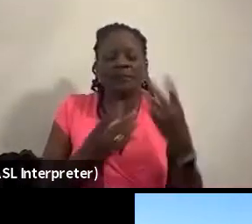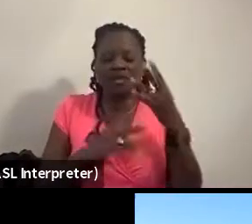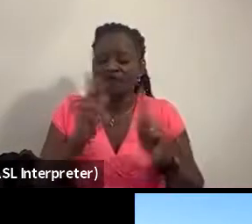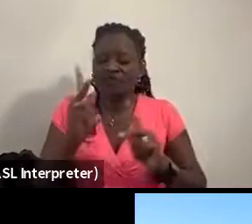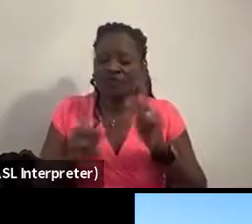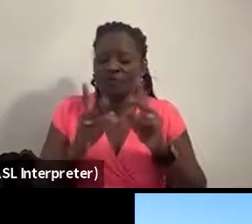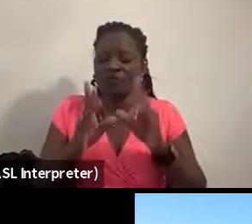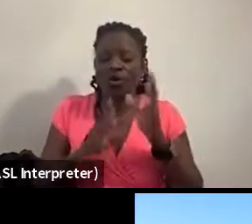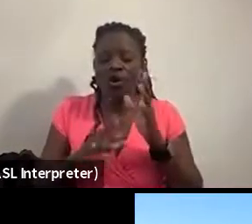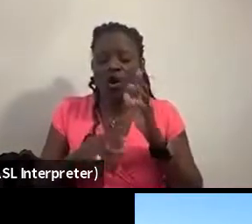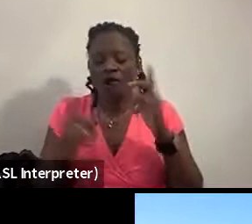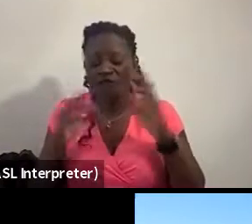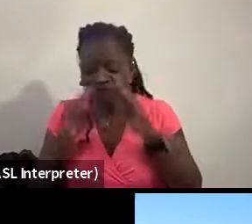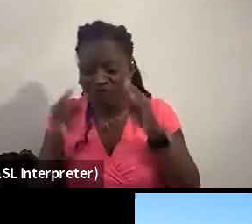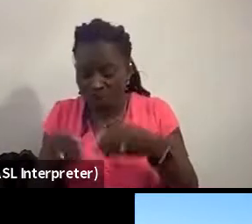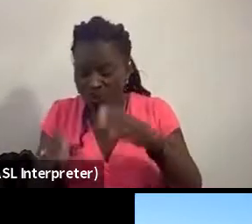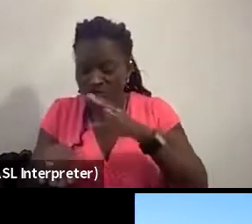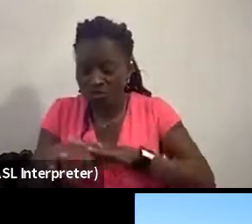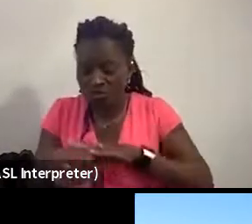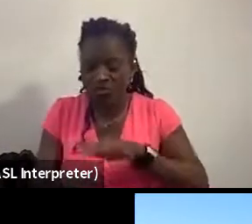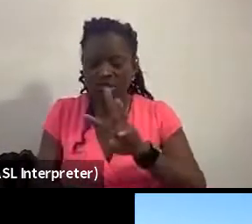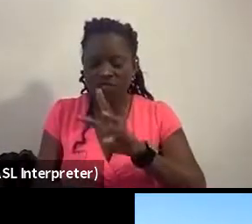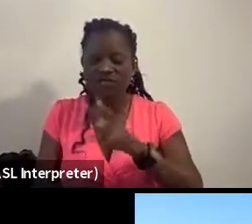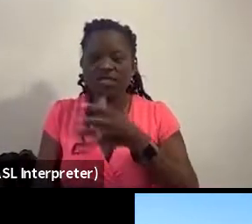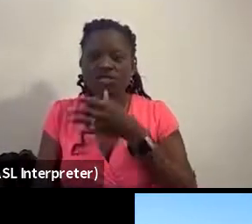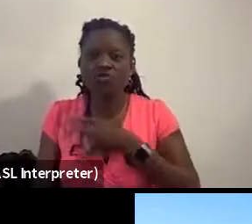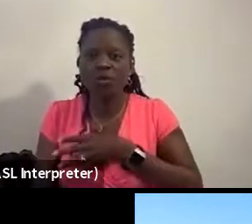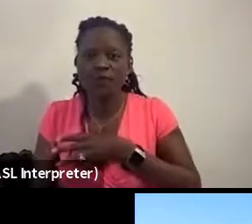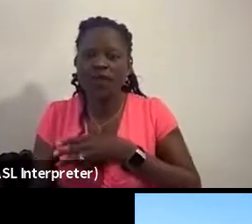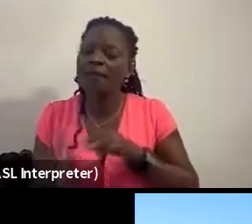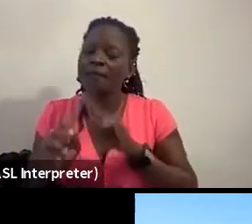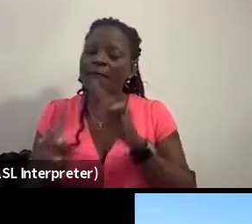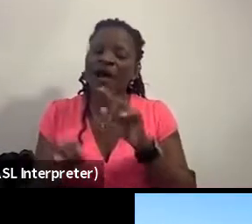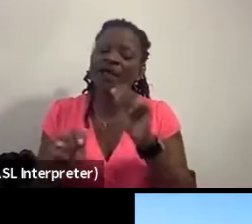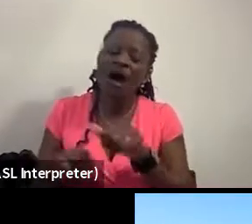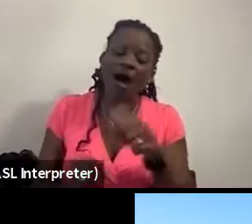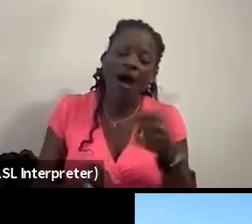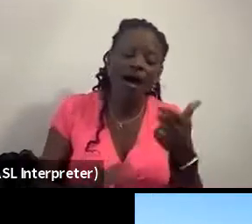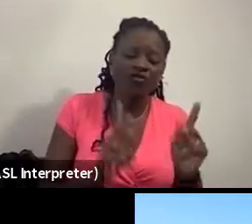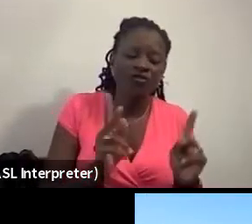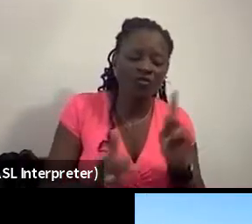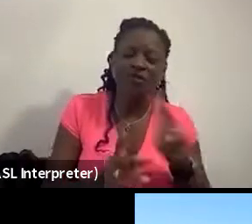six women, honestly, all of us in health care. And I think there was a seventh actually,